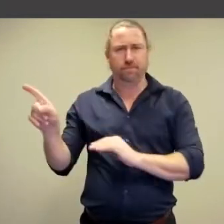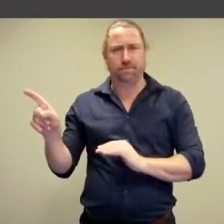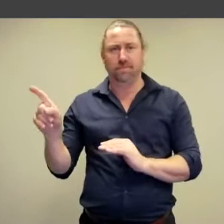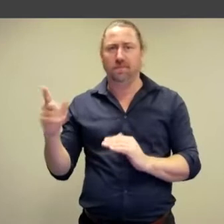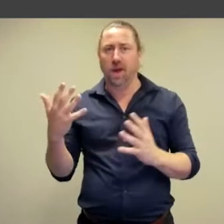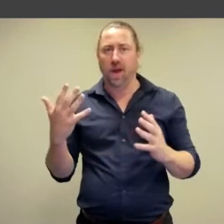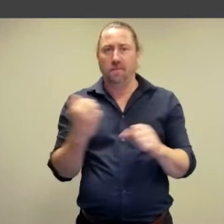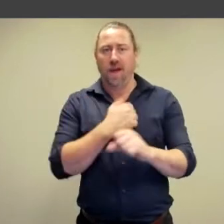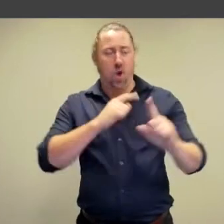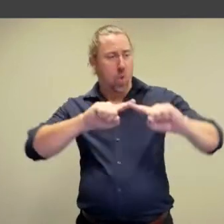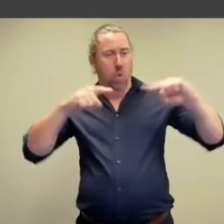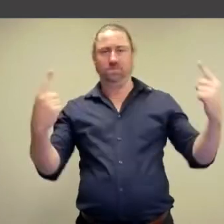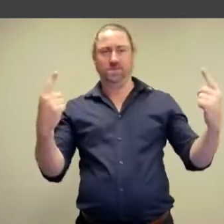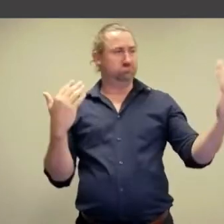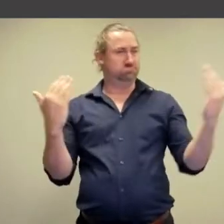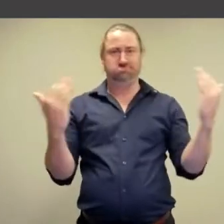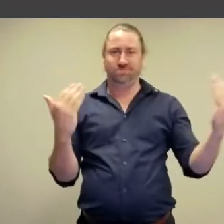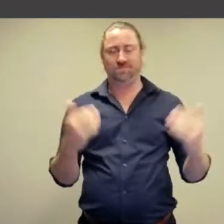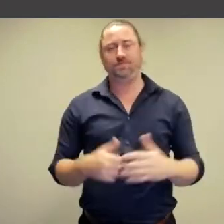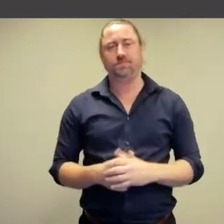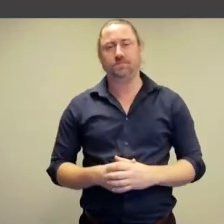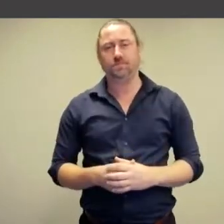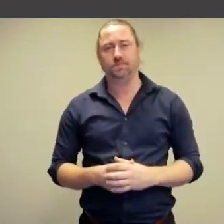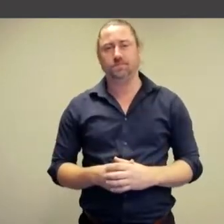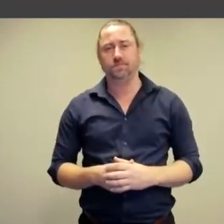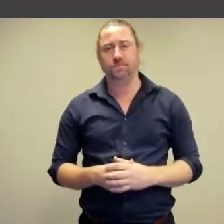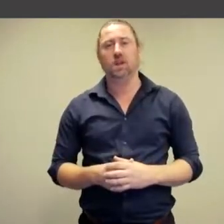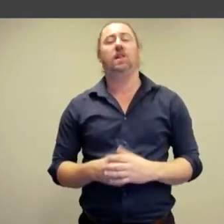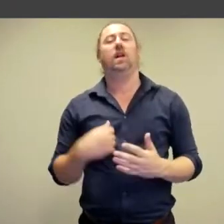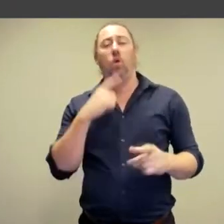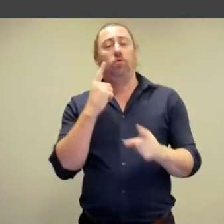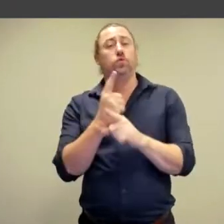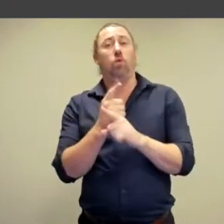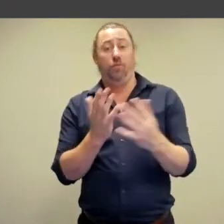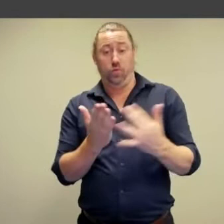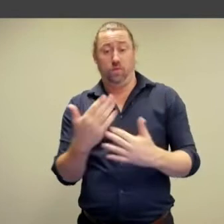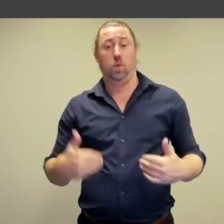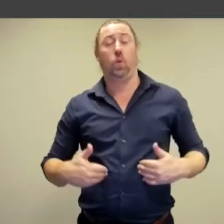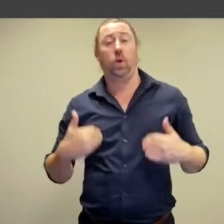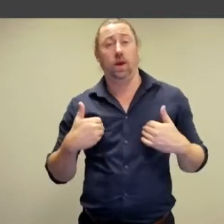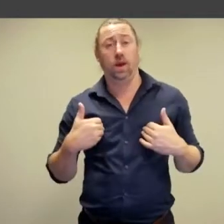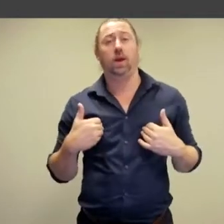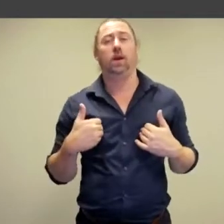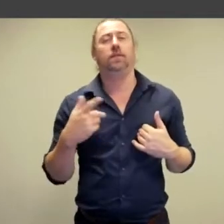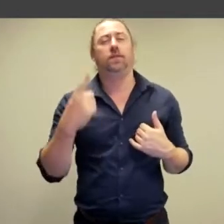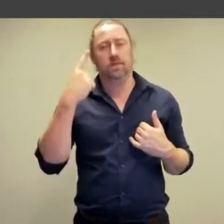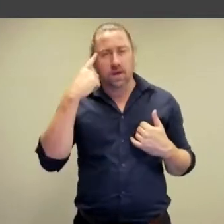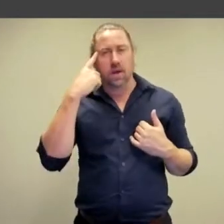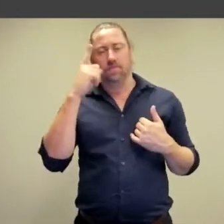fast enough. So as I move through this morning's talk, I’ll be